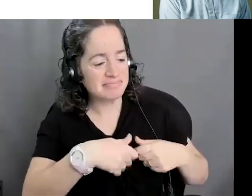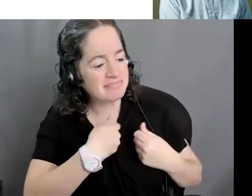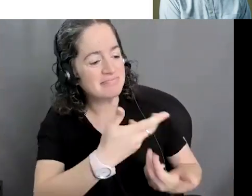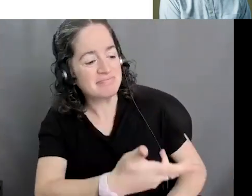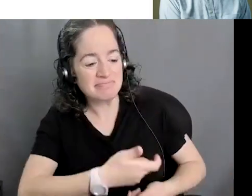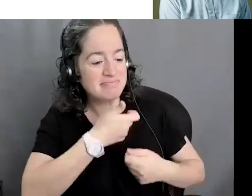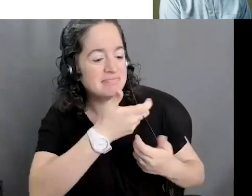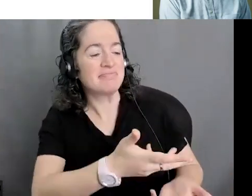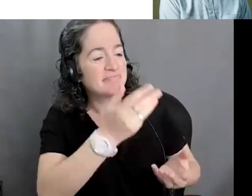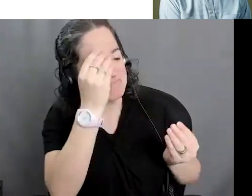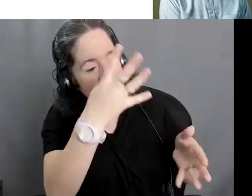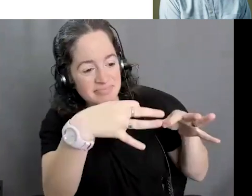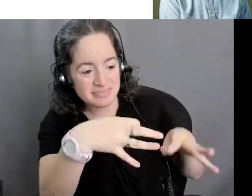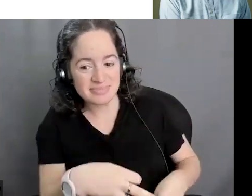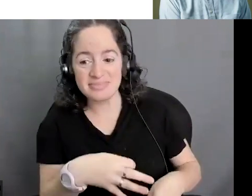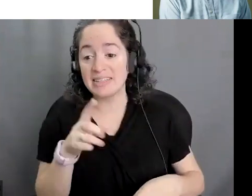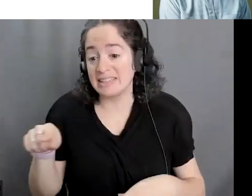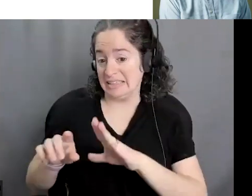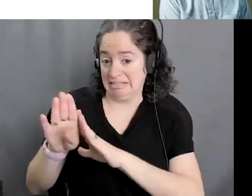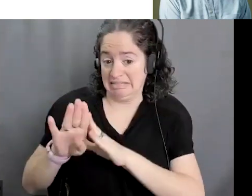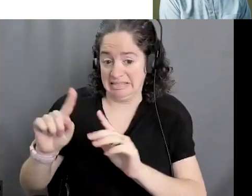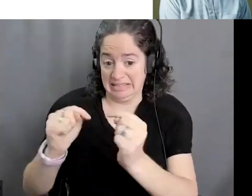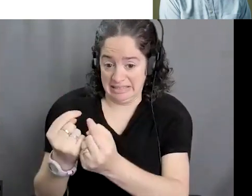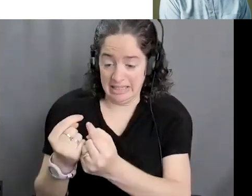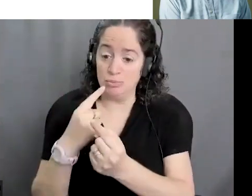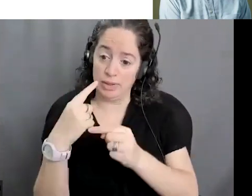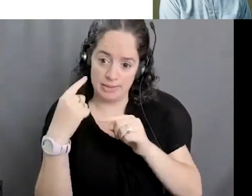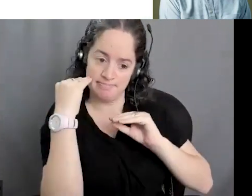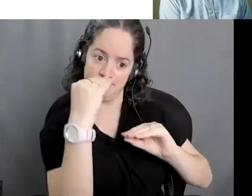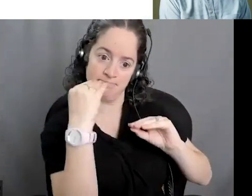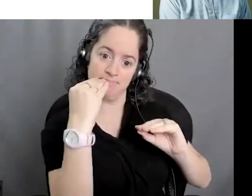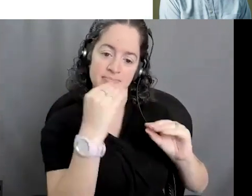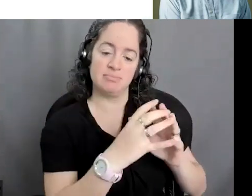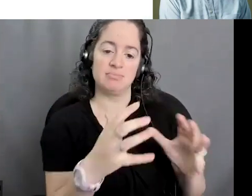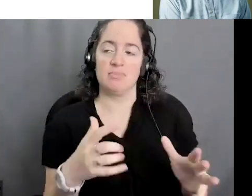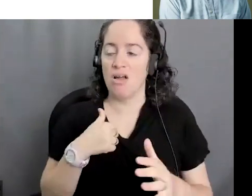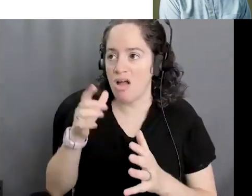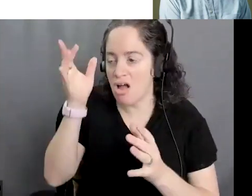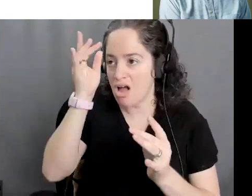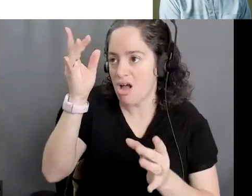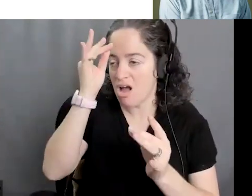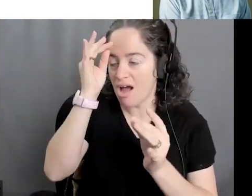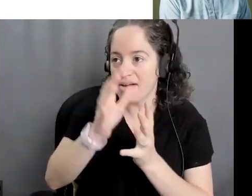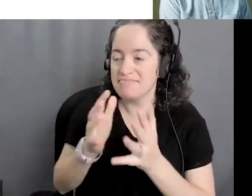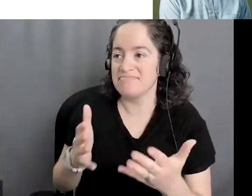and always share a lot on the dev front, which I've learned a lot from them. I always appreciate that and I'm excited to have Ron here.